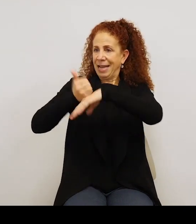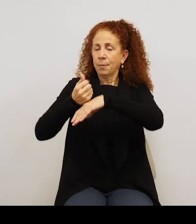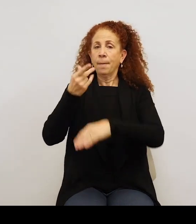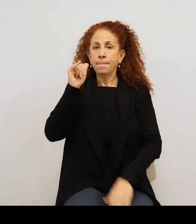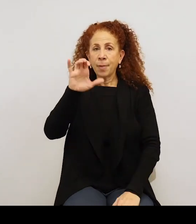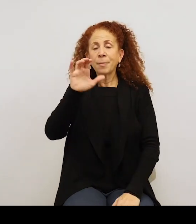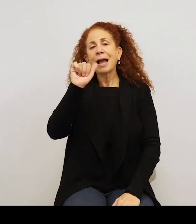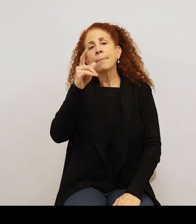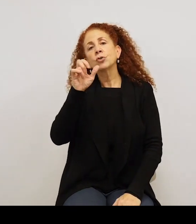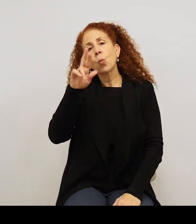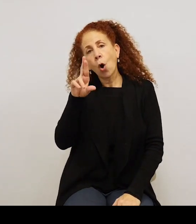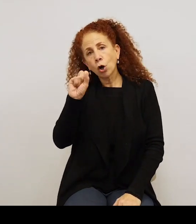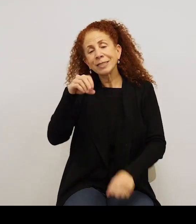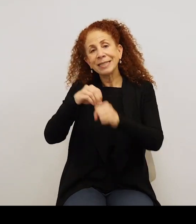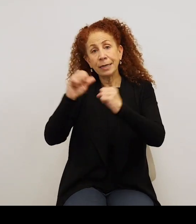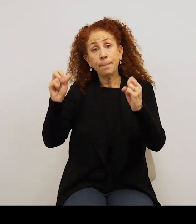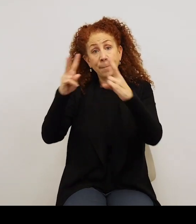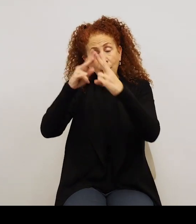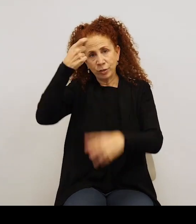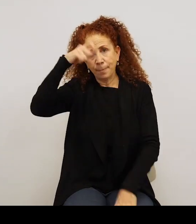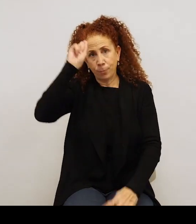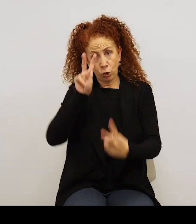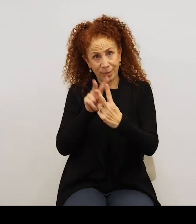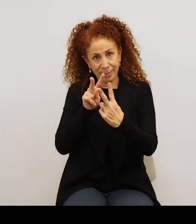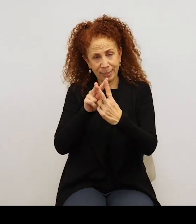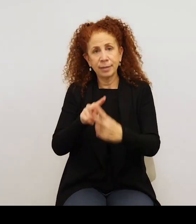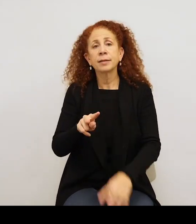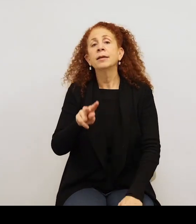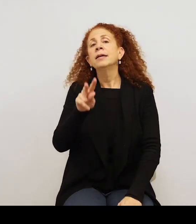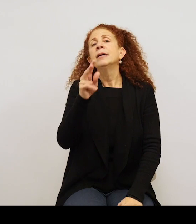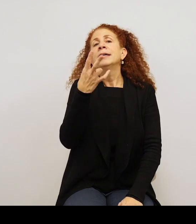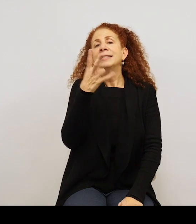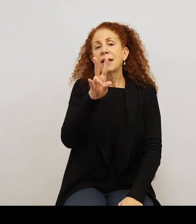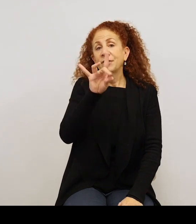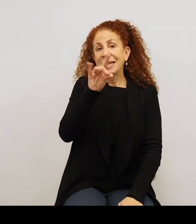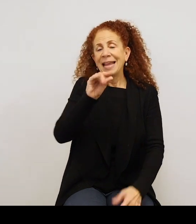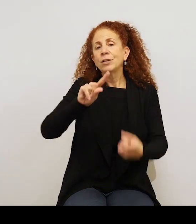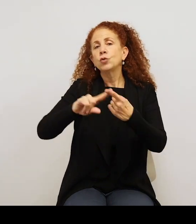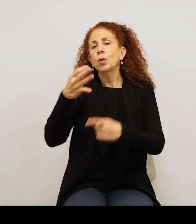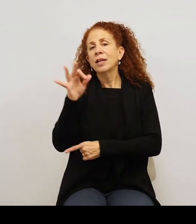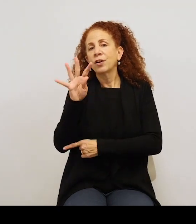Abattoirs in Paris and Berlin Between 1780 and 1914,"